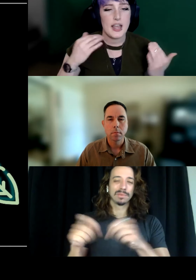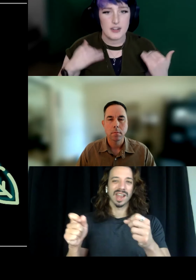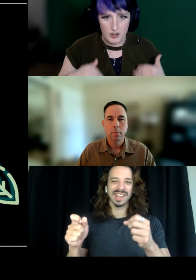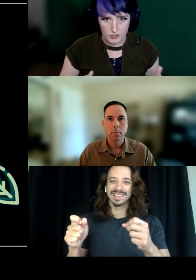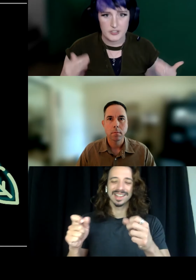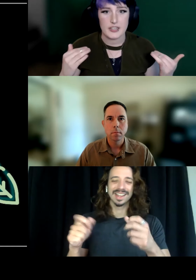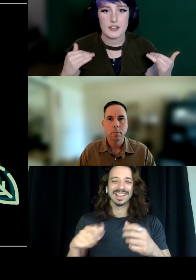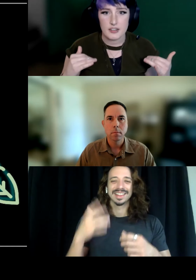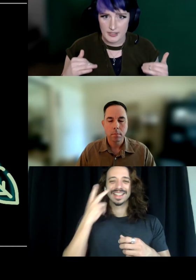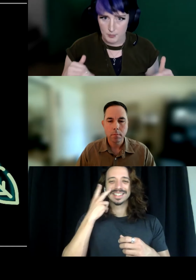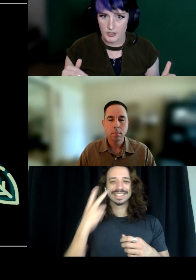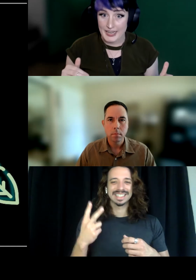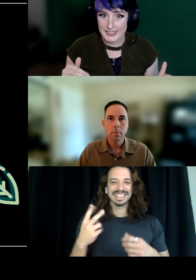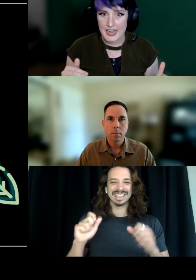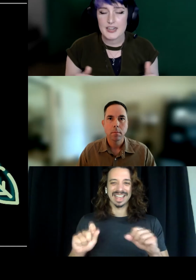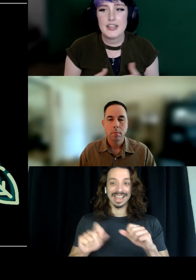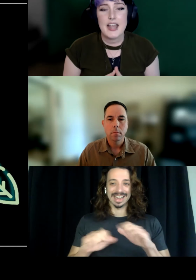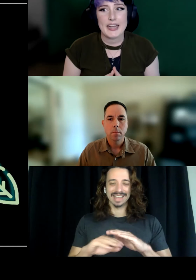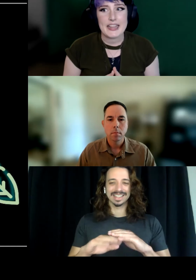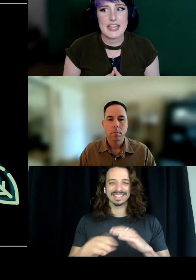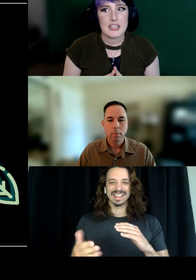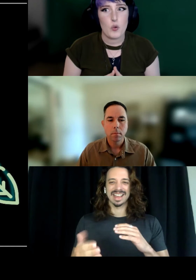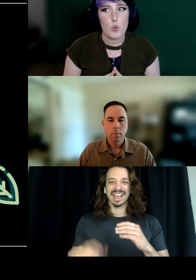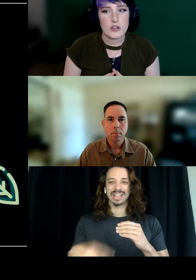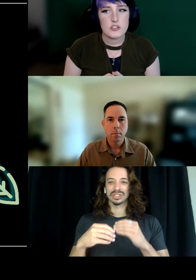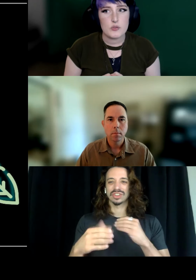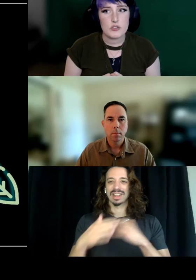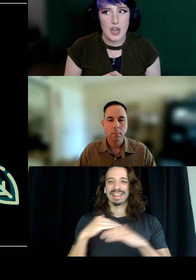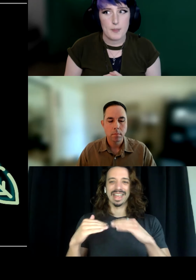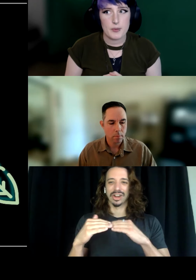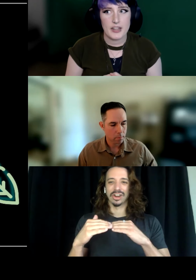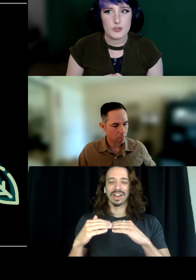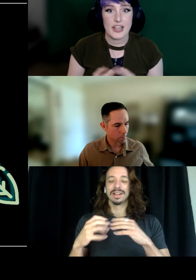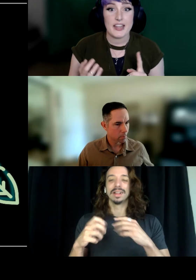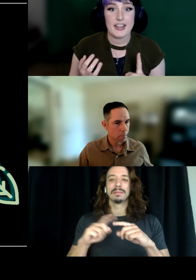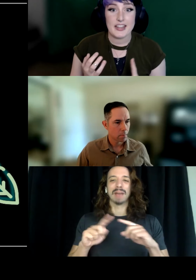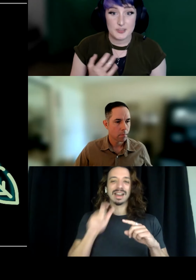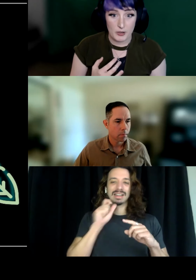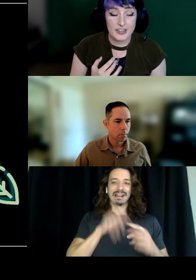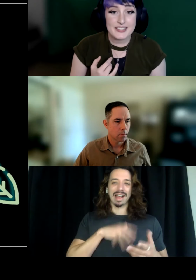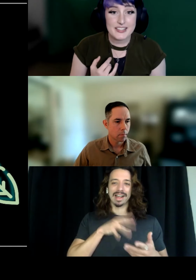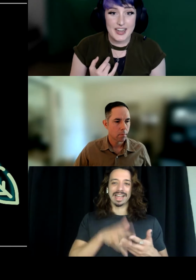and not cooked in and they put it caked on. And I think once you stop and you say experience design,